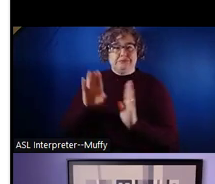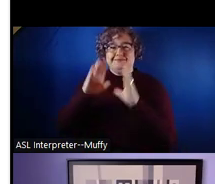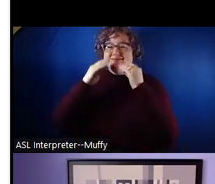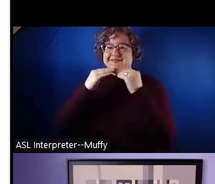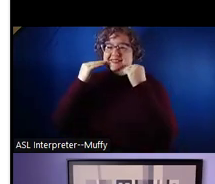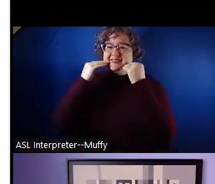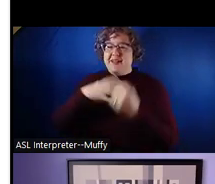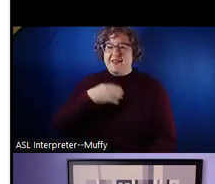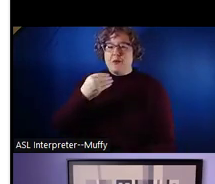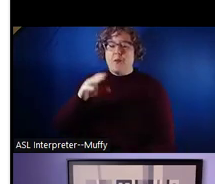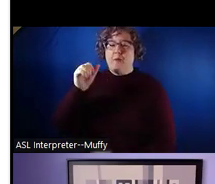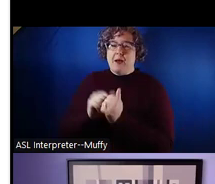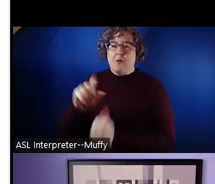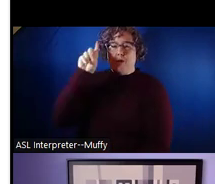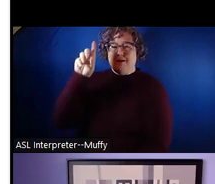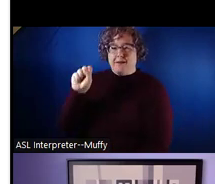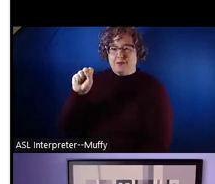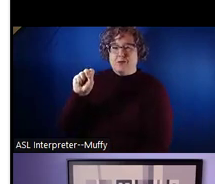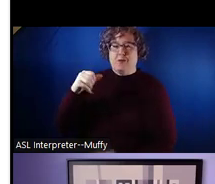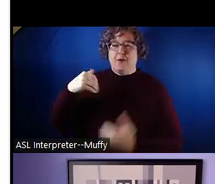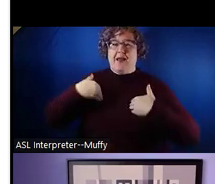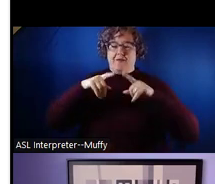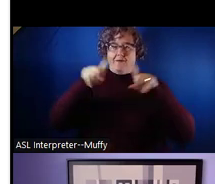with down syndrome, holding a handwritten sign saying,